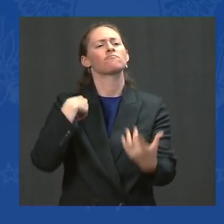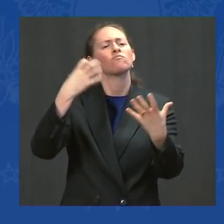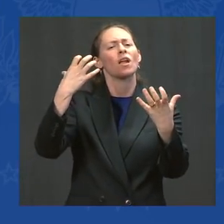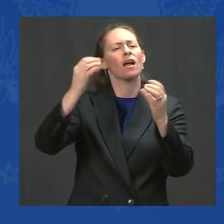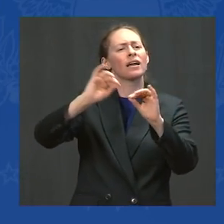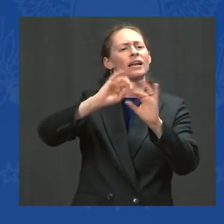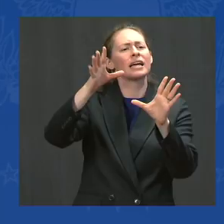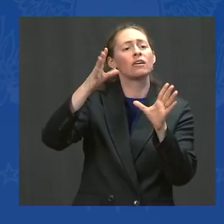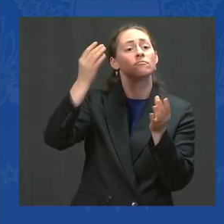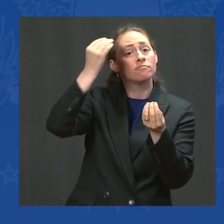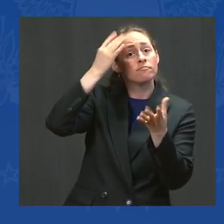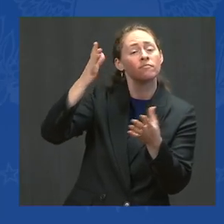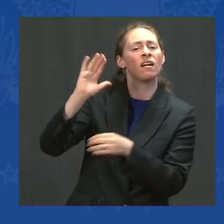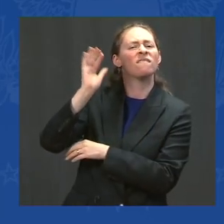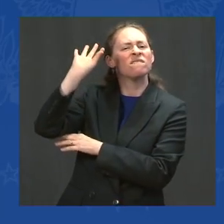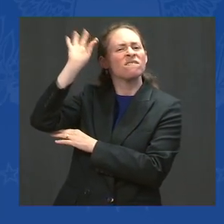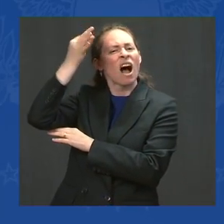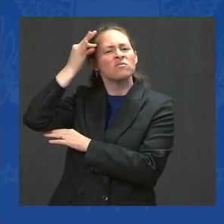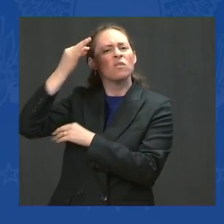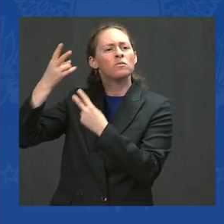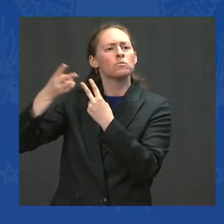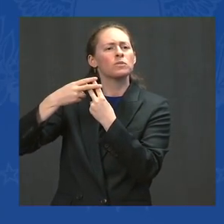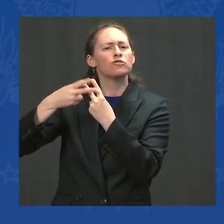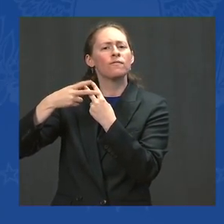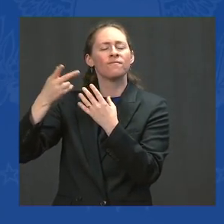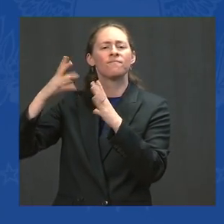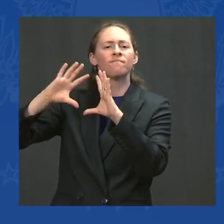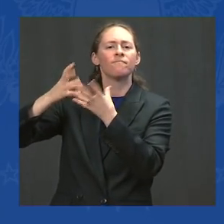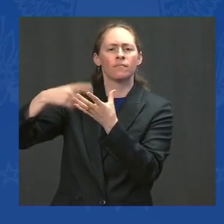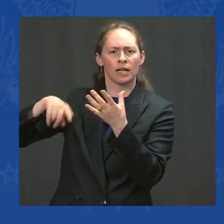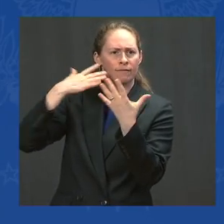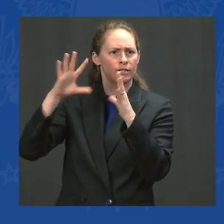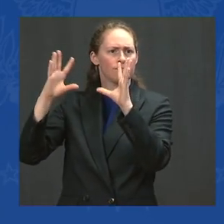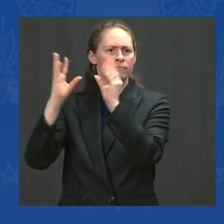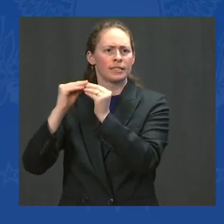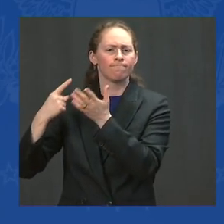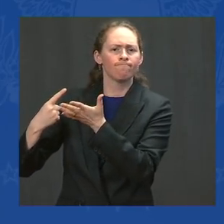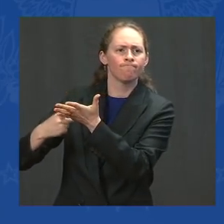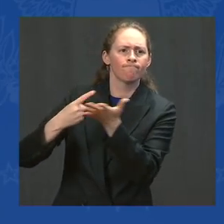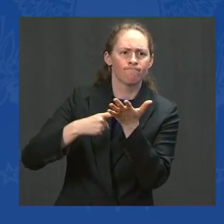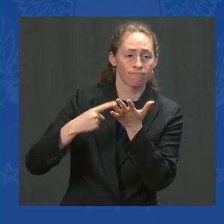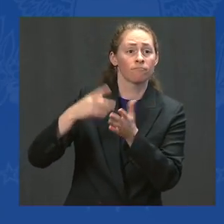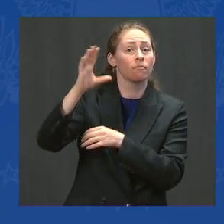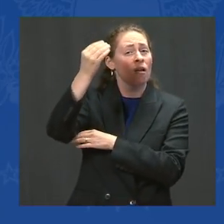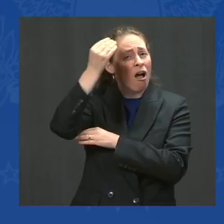when we met recently, the Fed is independent. It should take whatever steps it deems necessary